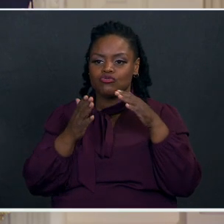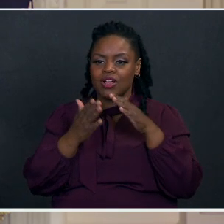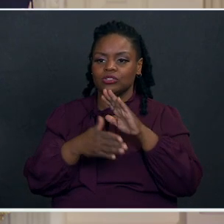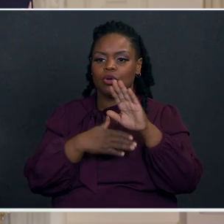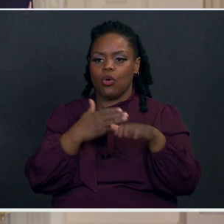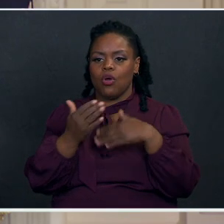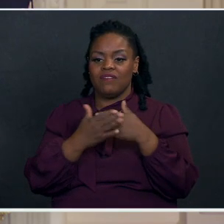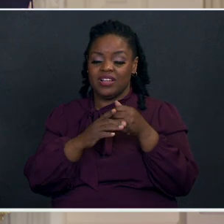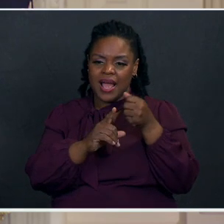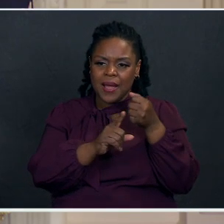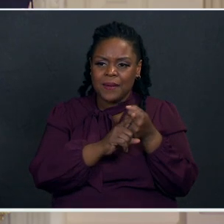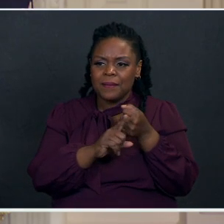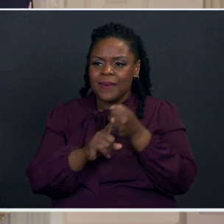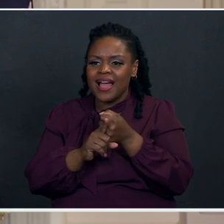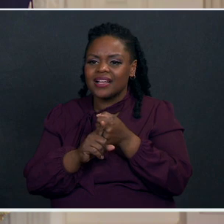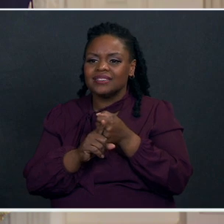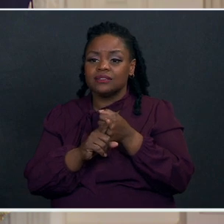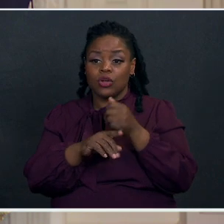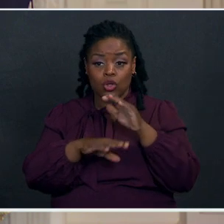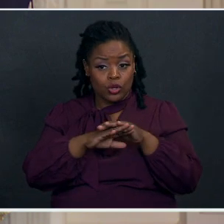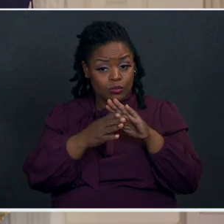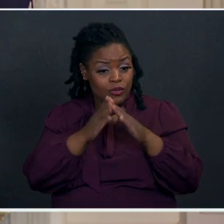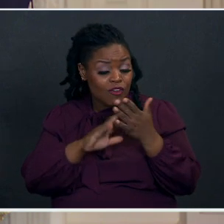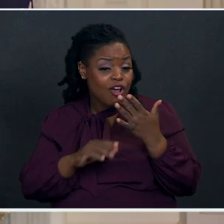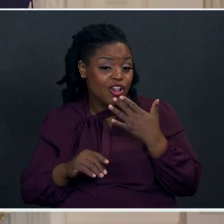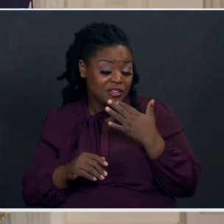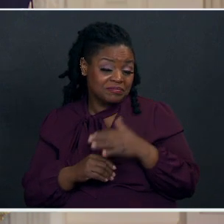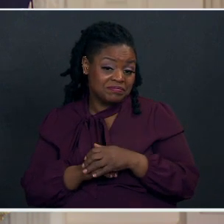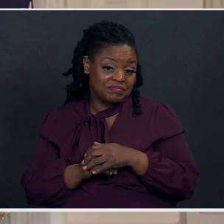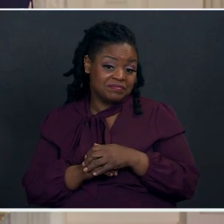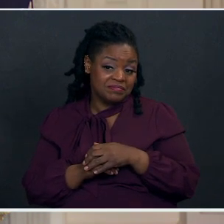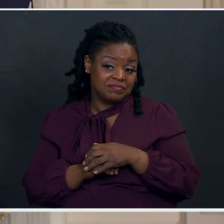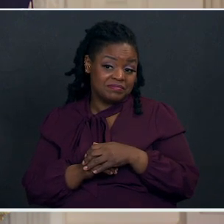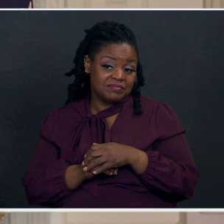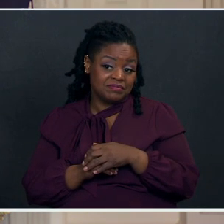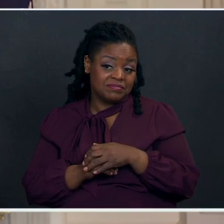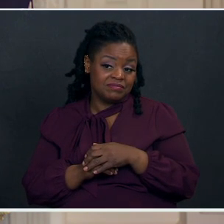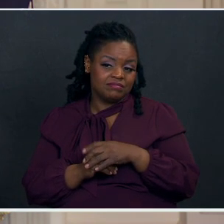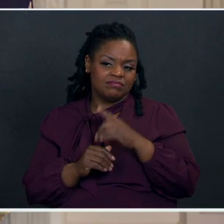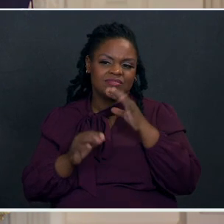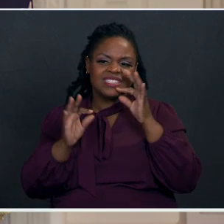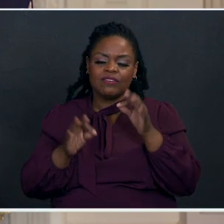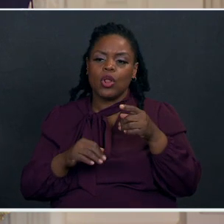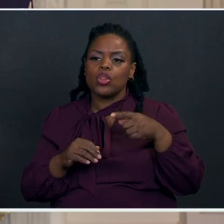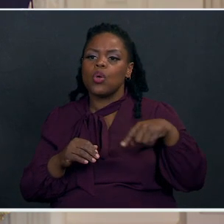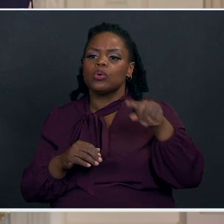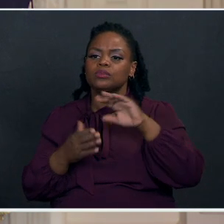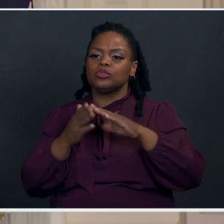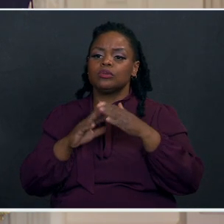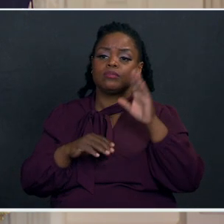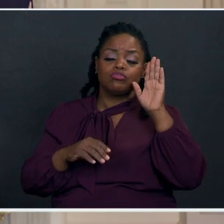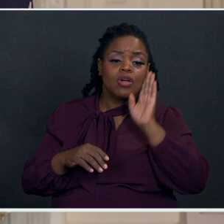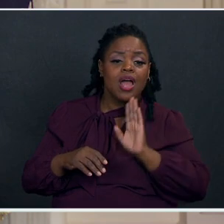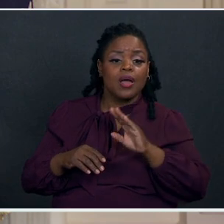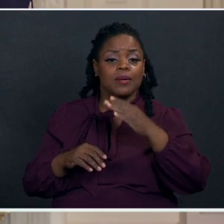on communities of color -- so-called "fenceline communities" -- especially those communities -- brown, black, Native American, poor whites.